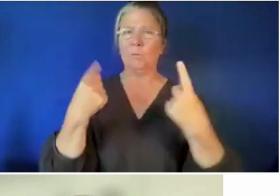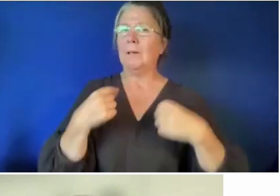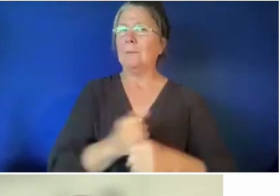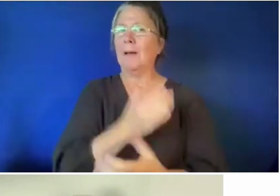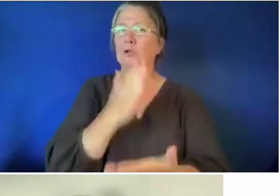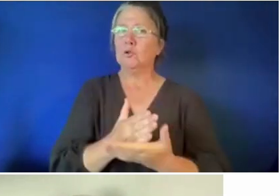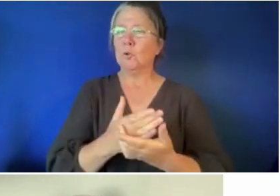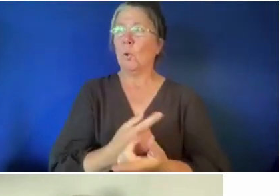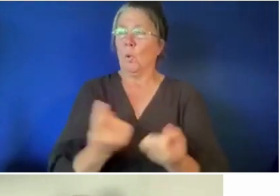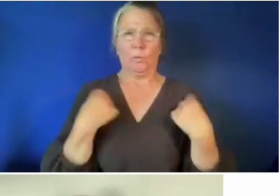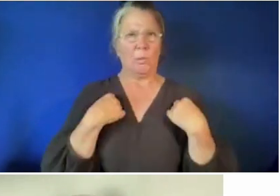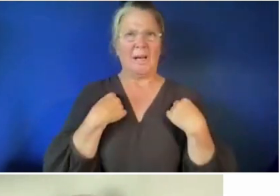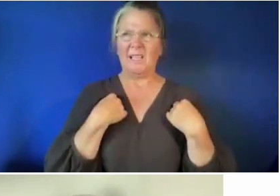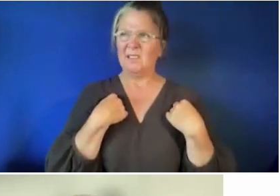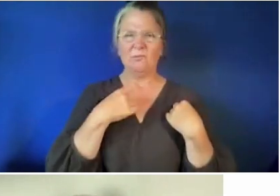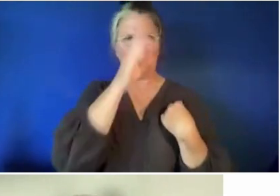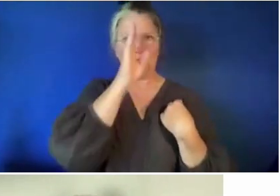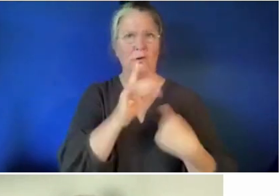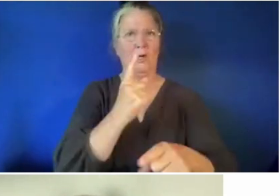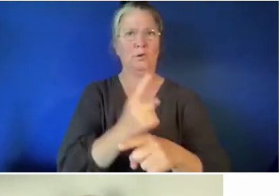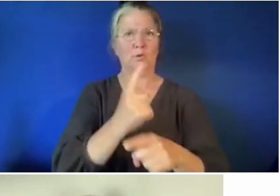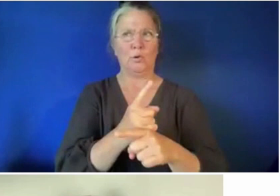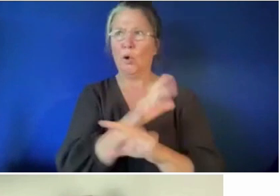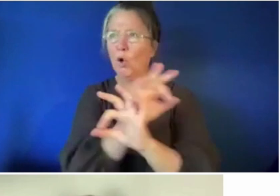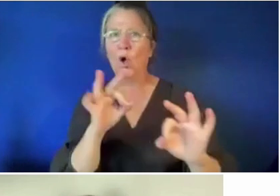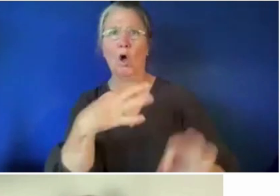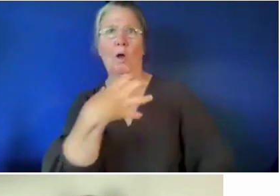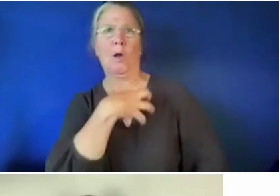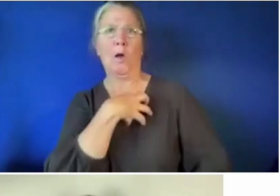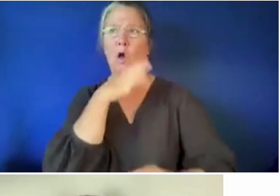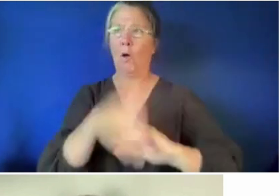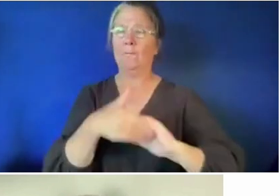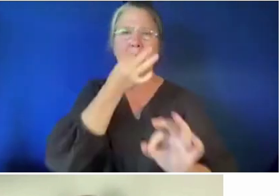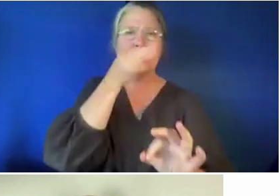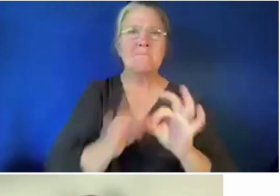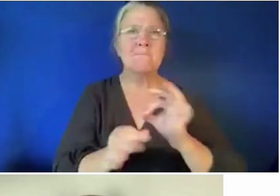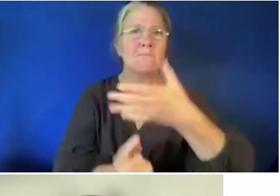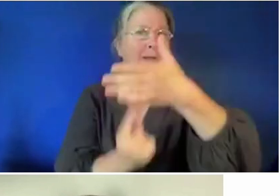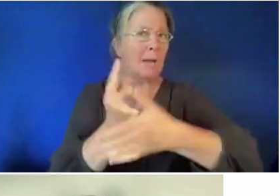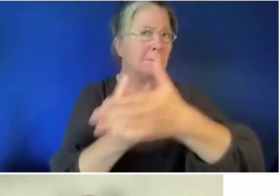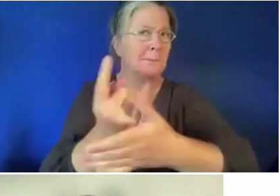Yeah. Look, I've been following the Robodebt testimony